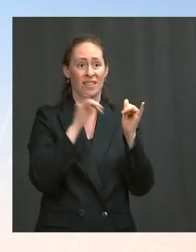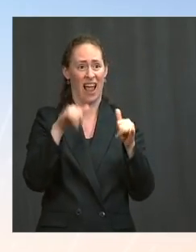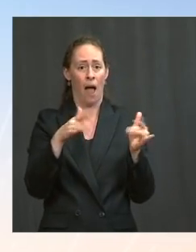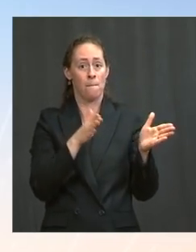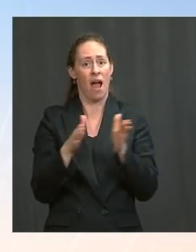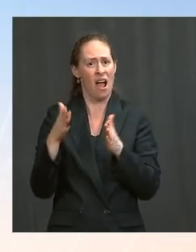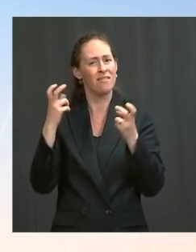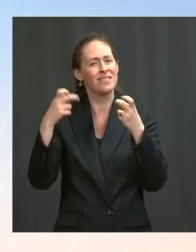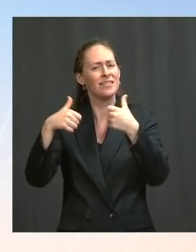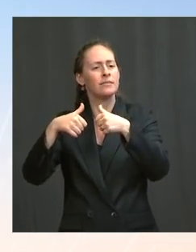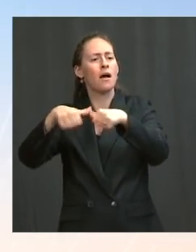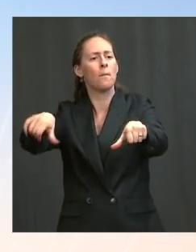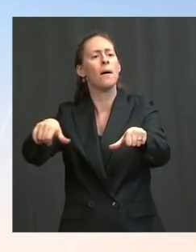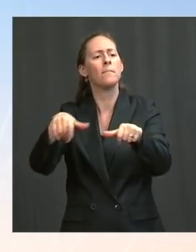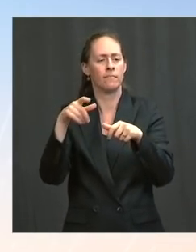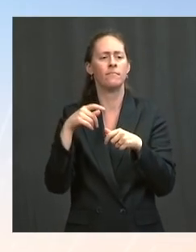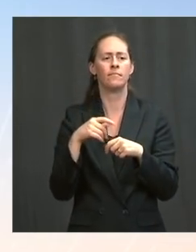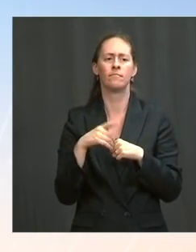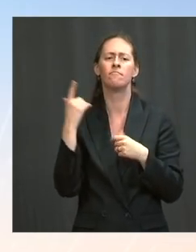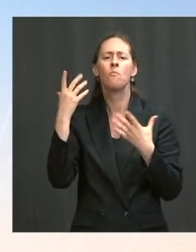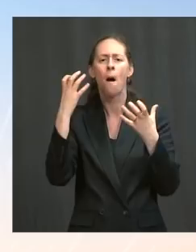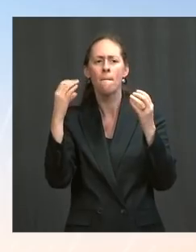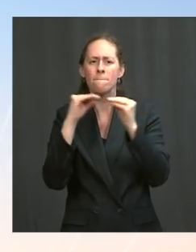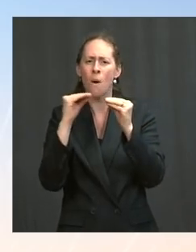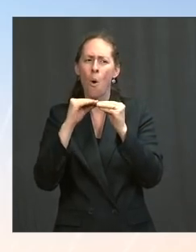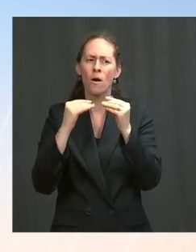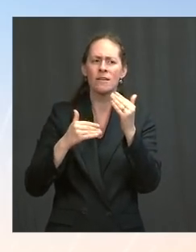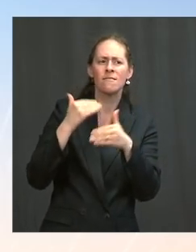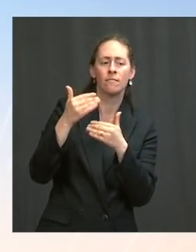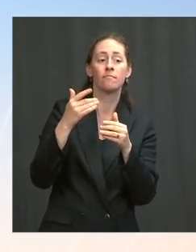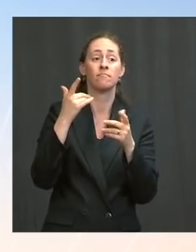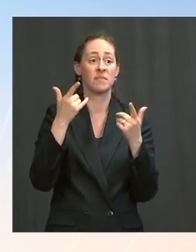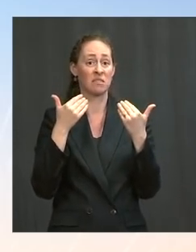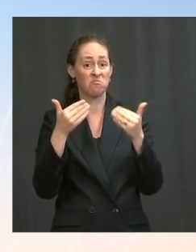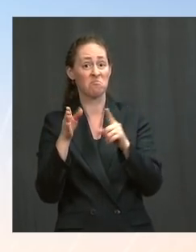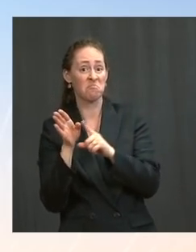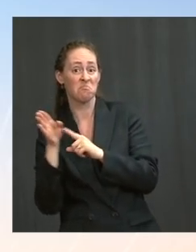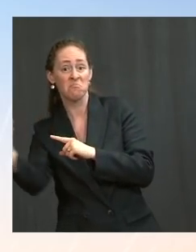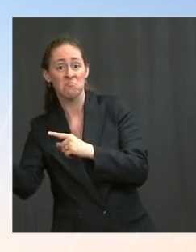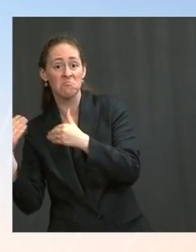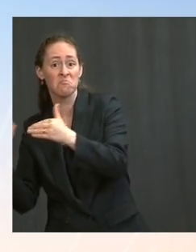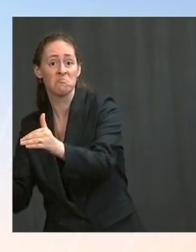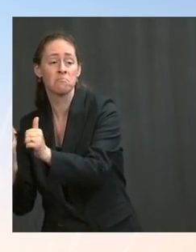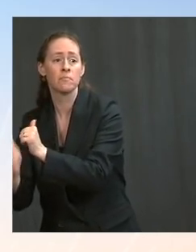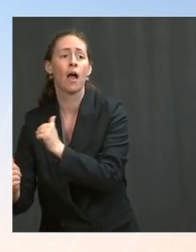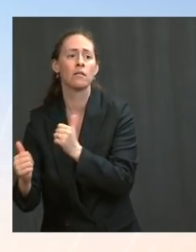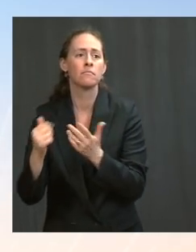fight for additional steps in the reconciliation package and moving forward through the course of his presidency.